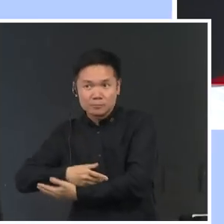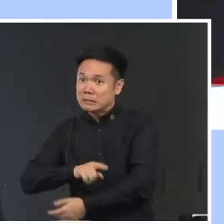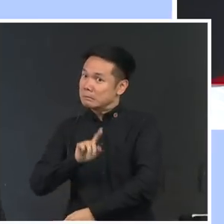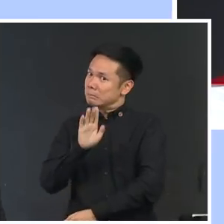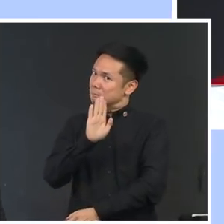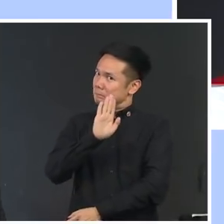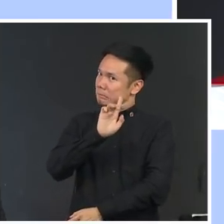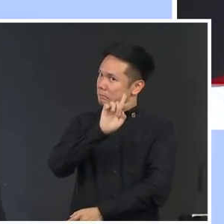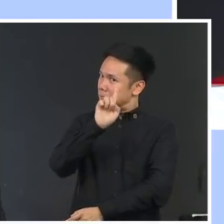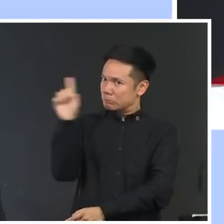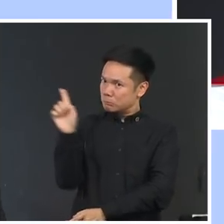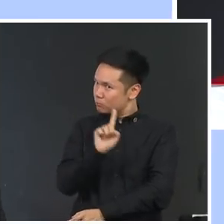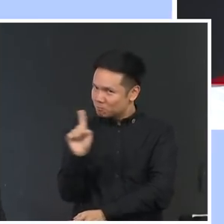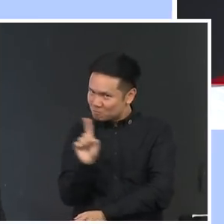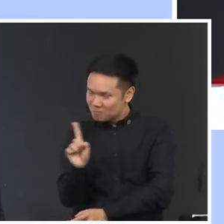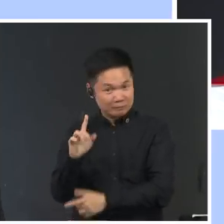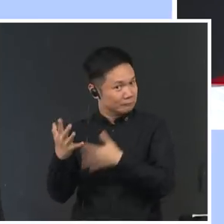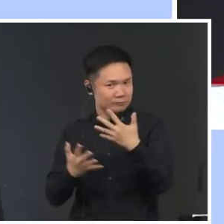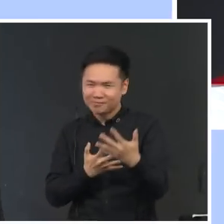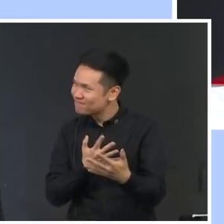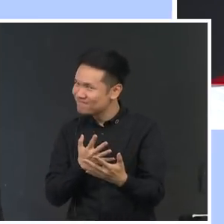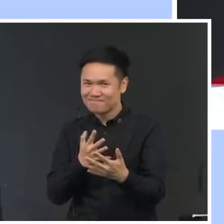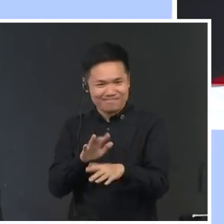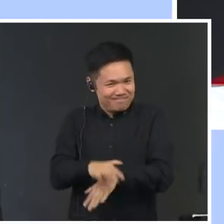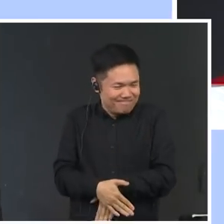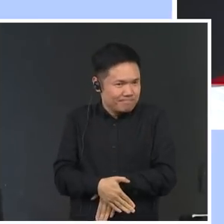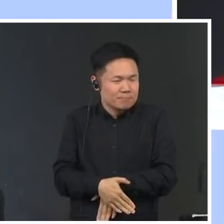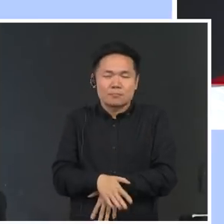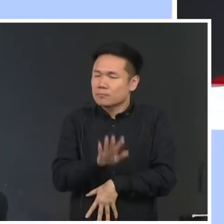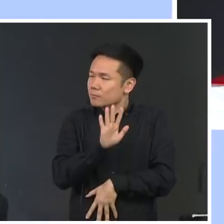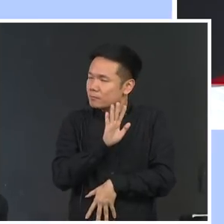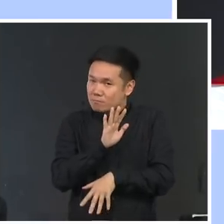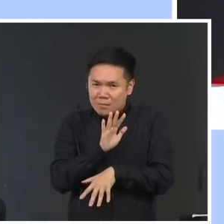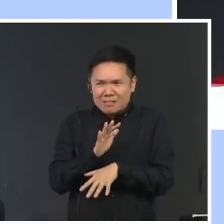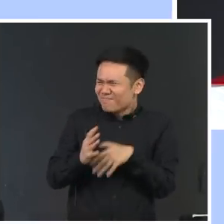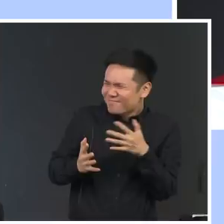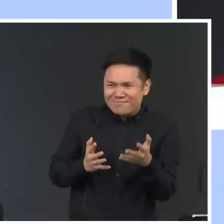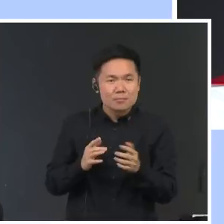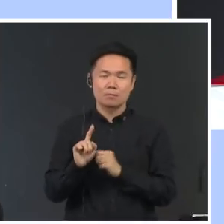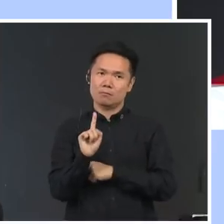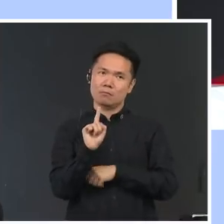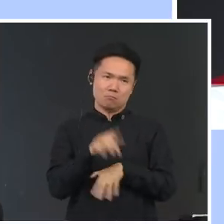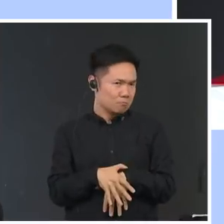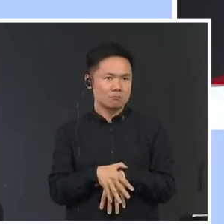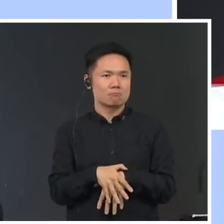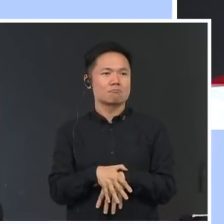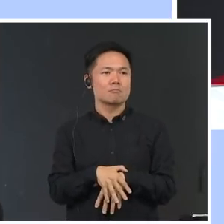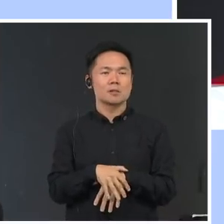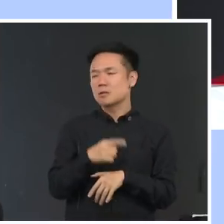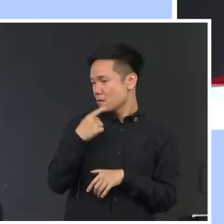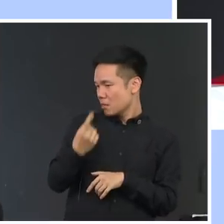hearing device to be built in. And what was told by the doctors, do not use the sign language. The medical doctor